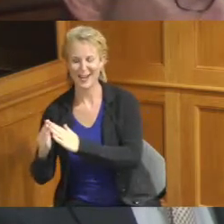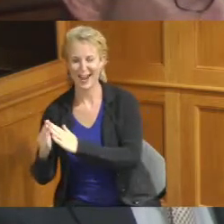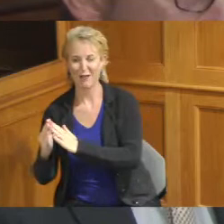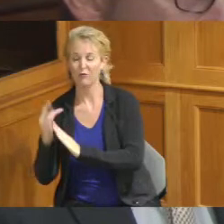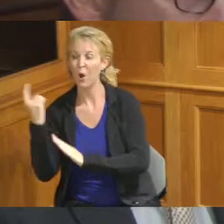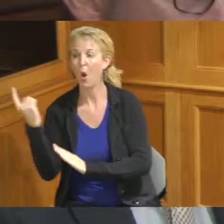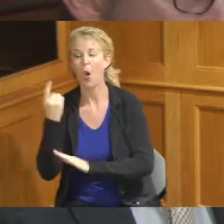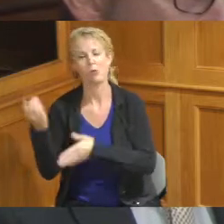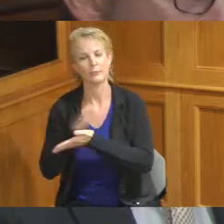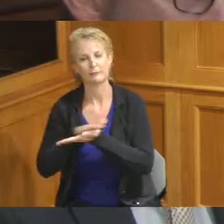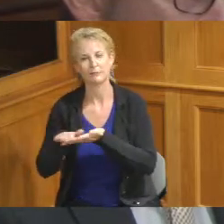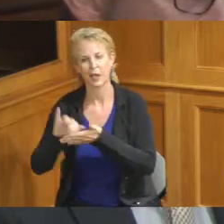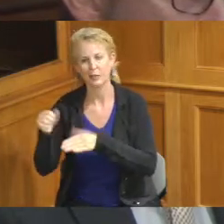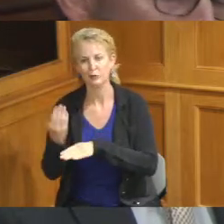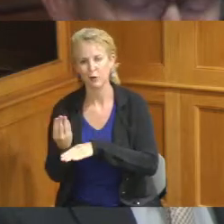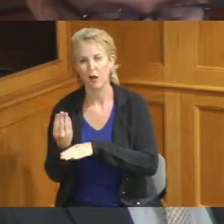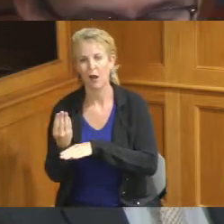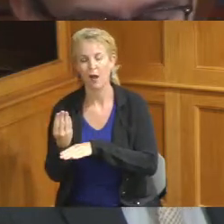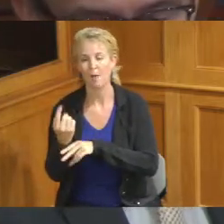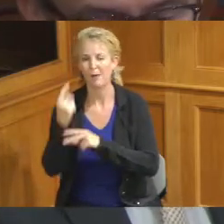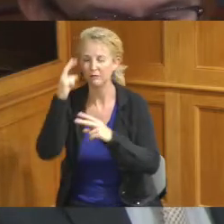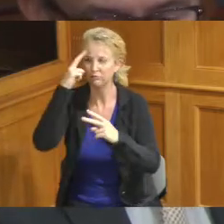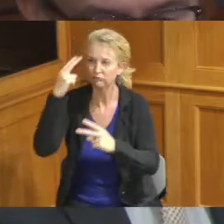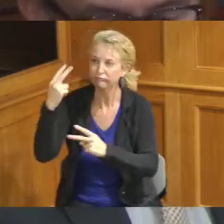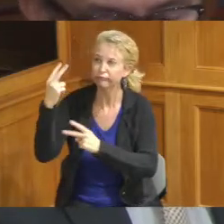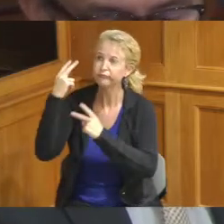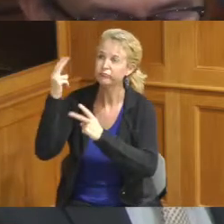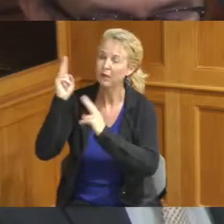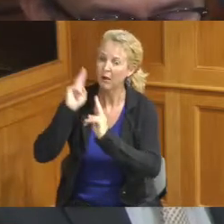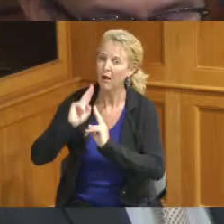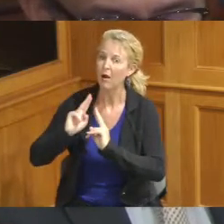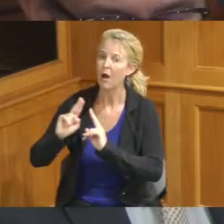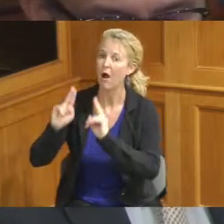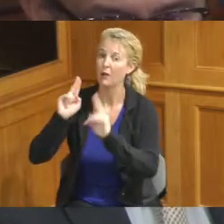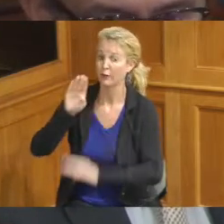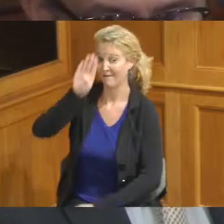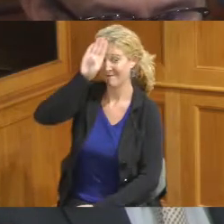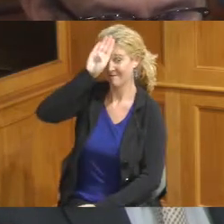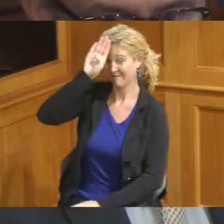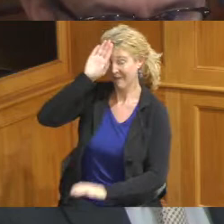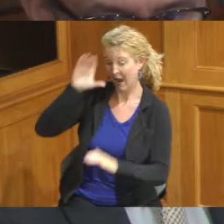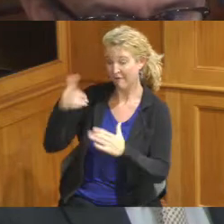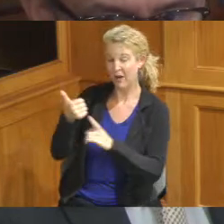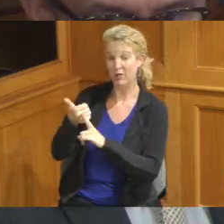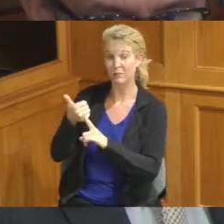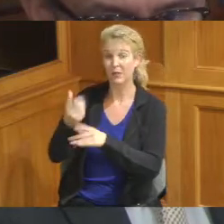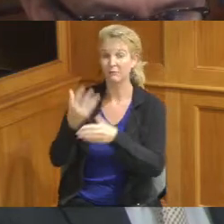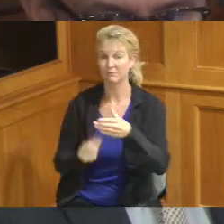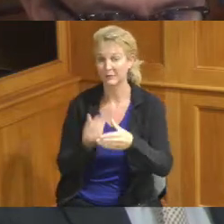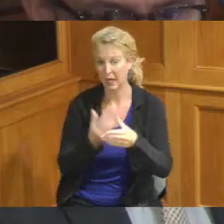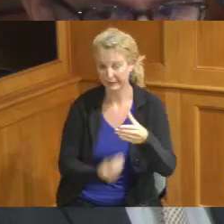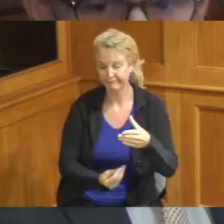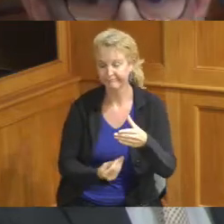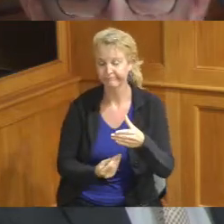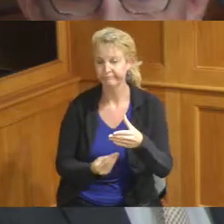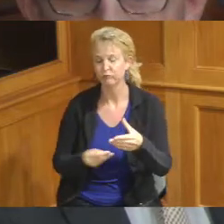a nice job of memorializing those that have been lost that were firefighters throughout the county